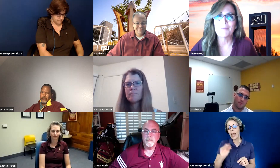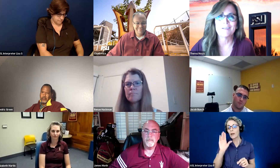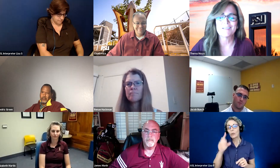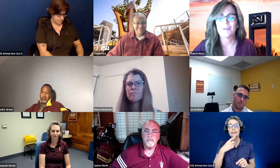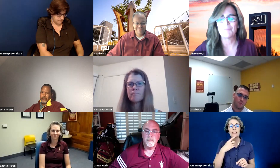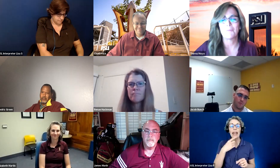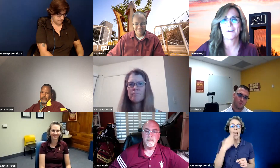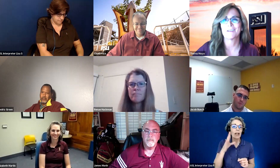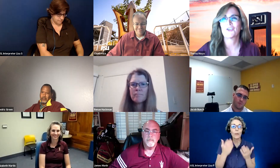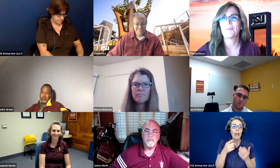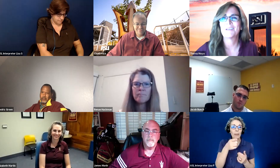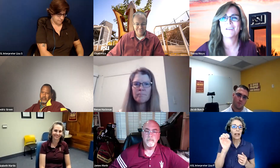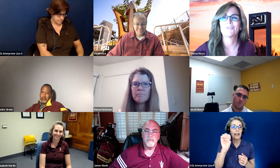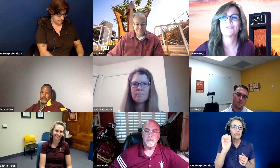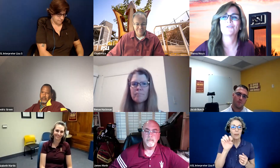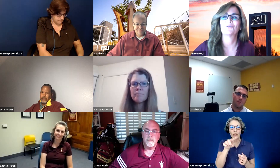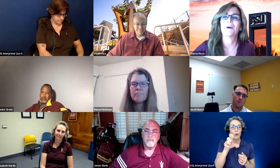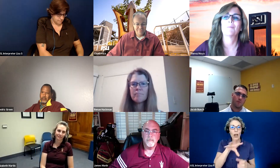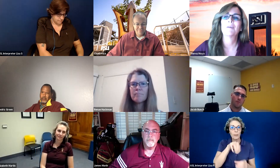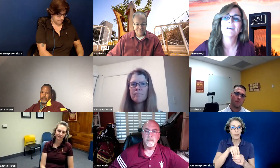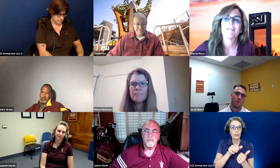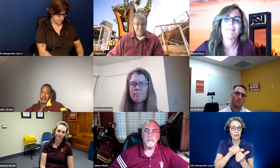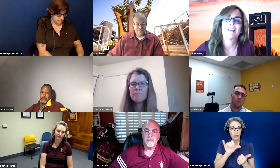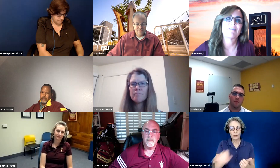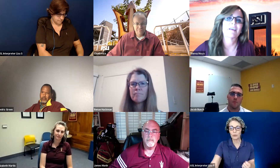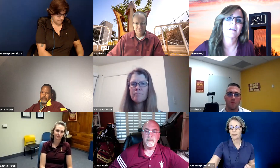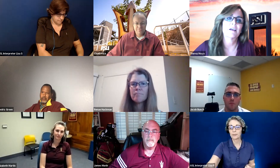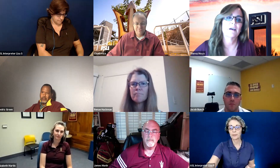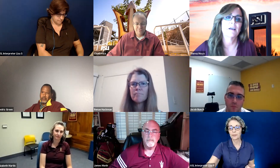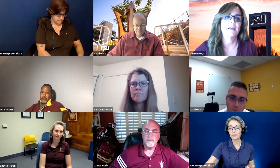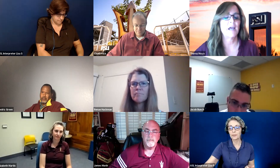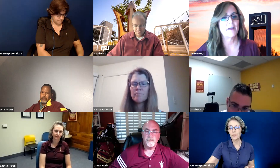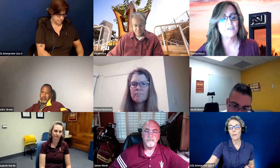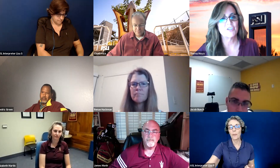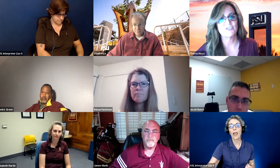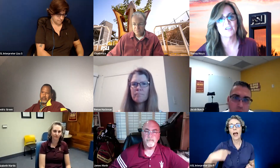maybe Elizabeth might want to chime in here too, that I think in higher education,